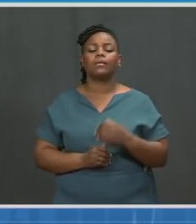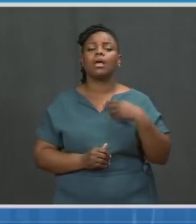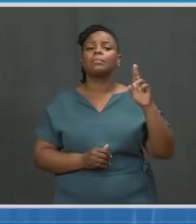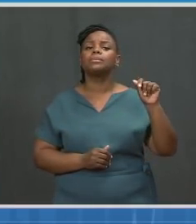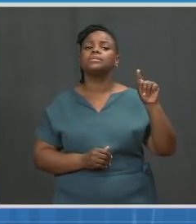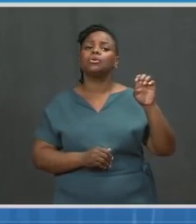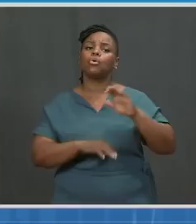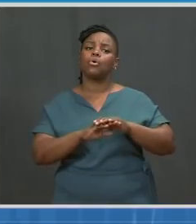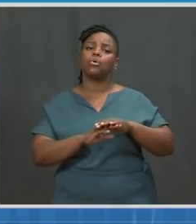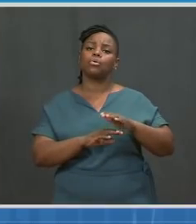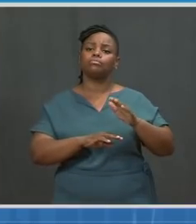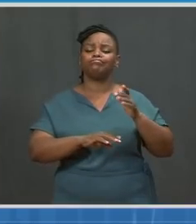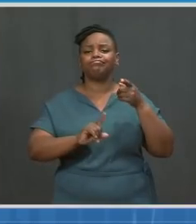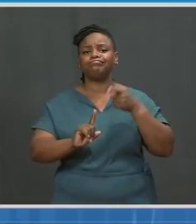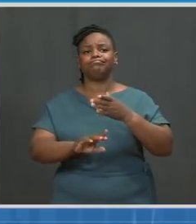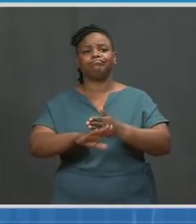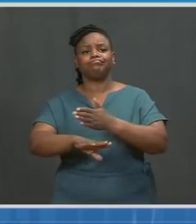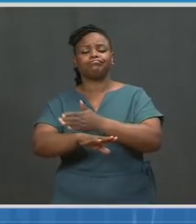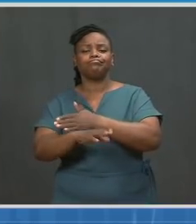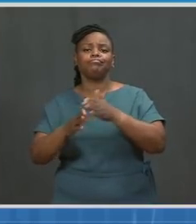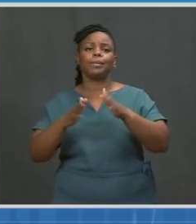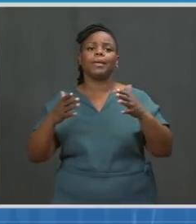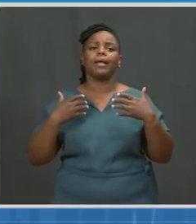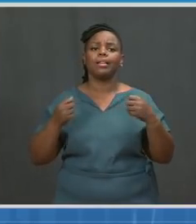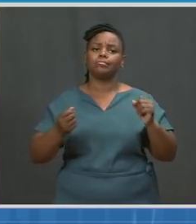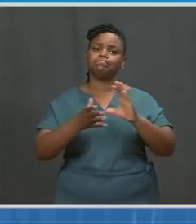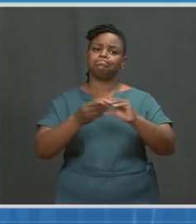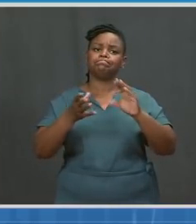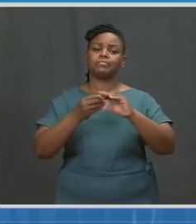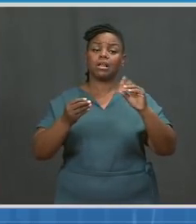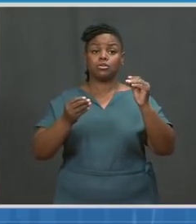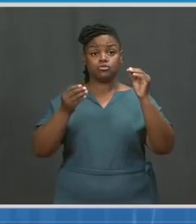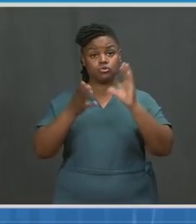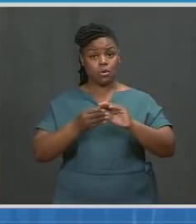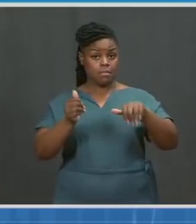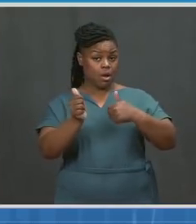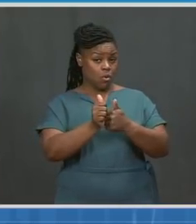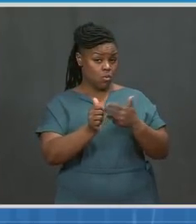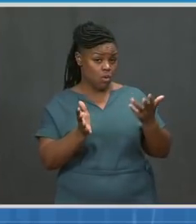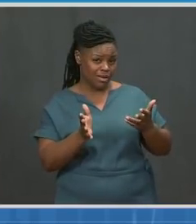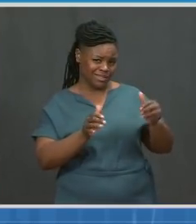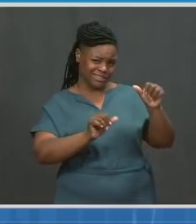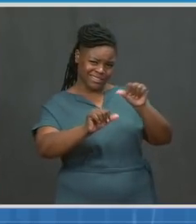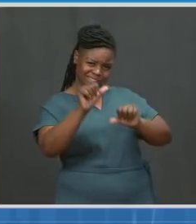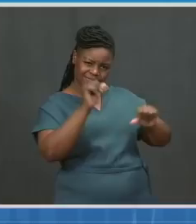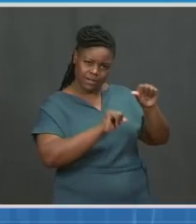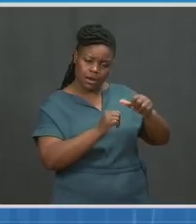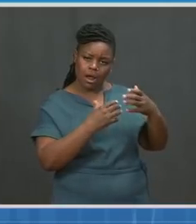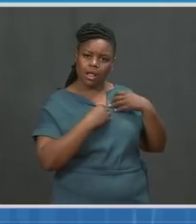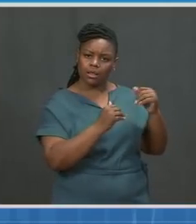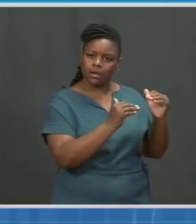the public health messages; and the stories behind the science, health equity, and our efforts to improve confidence